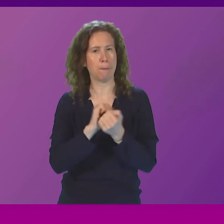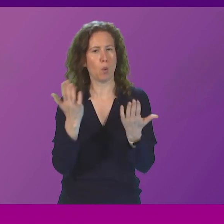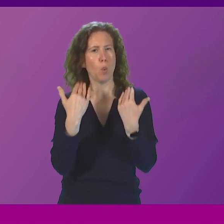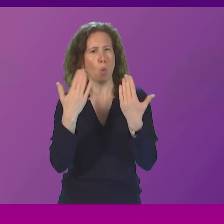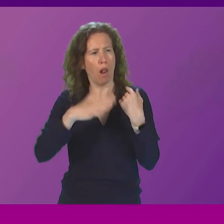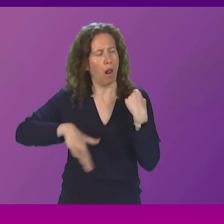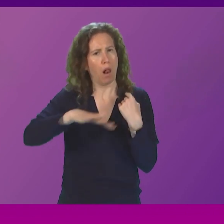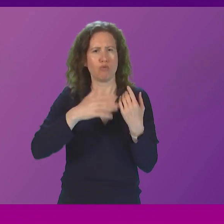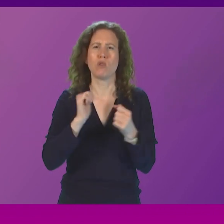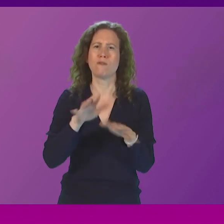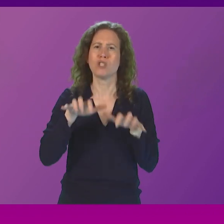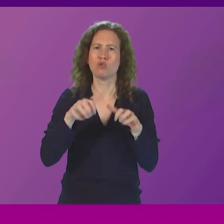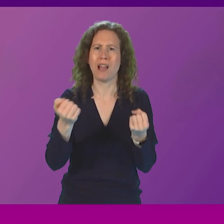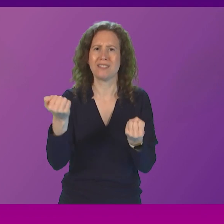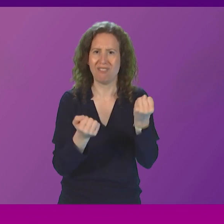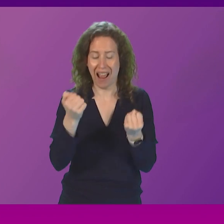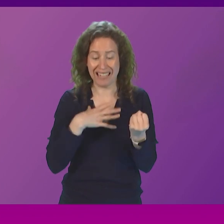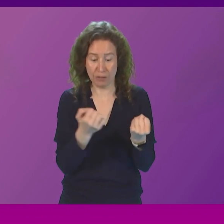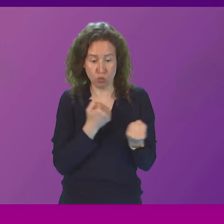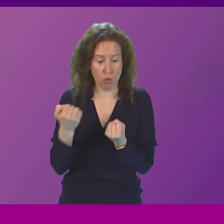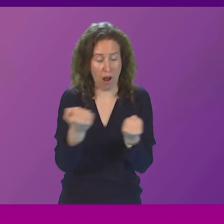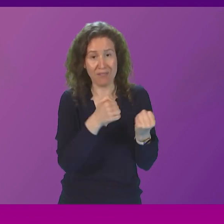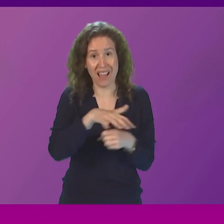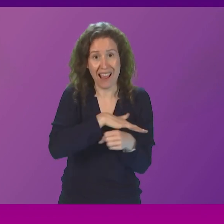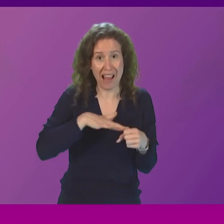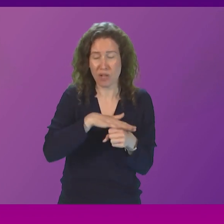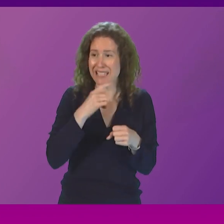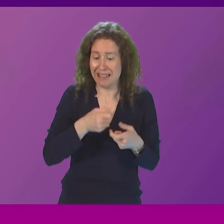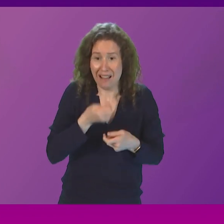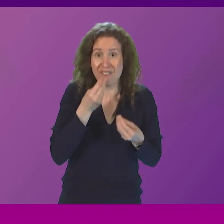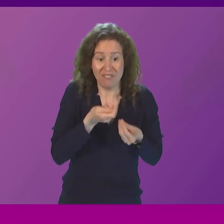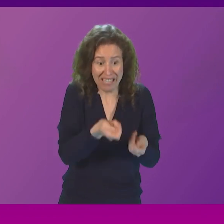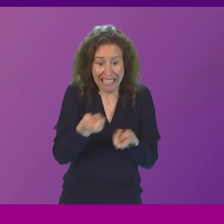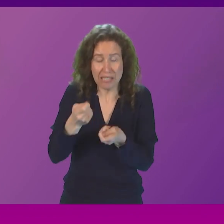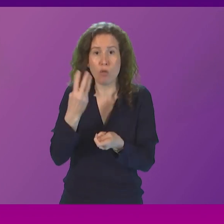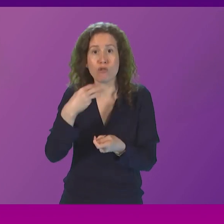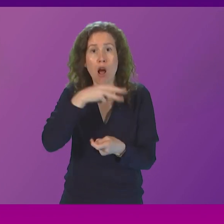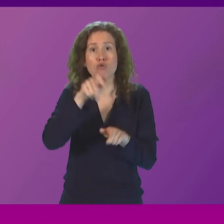area. Its chairman, Colin McInnes, said that it helps to feed 300 people every day.